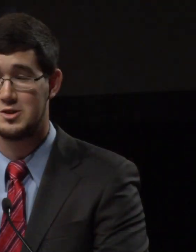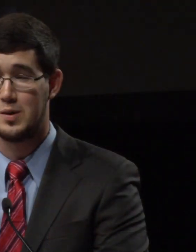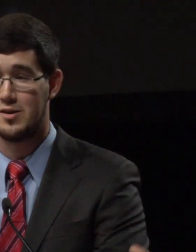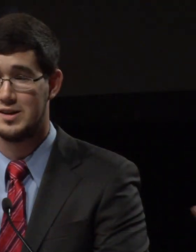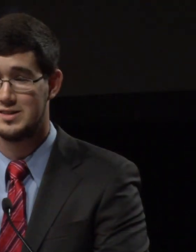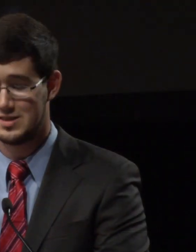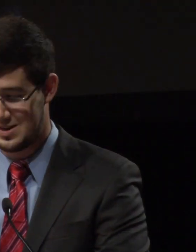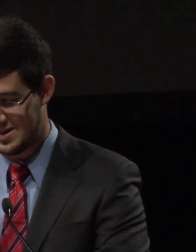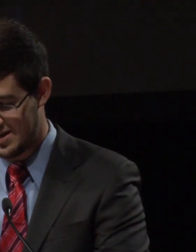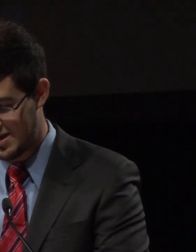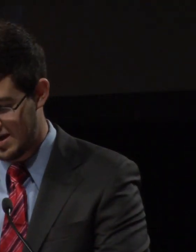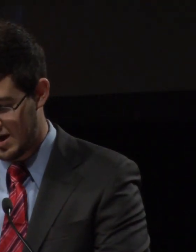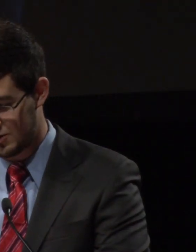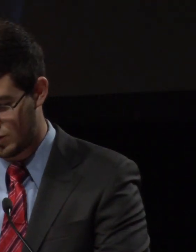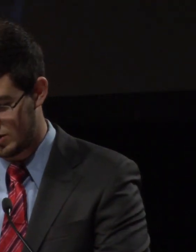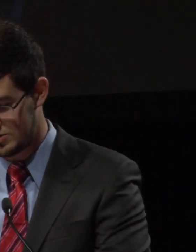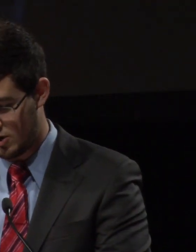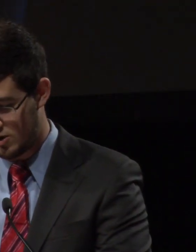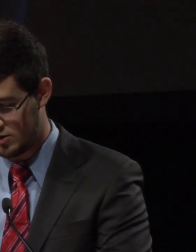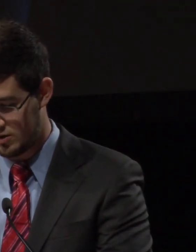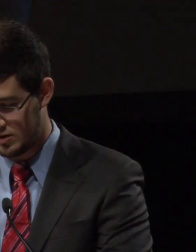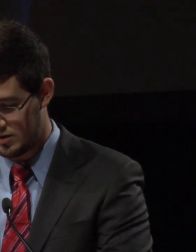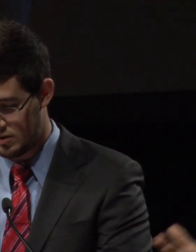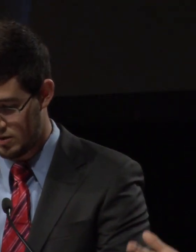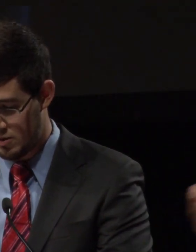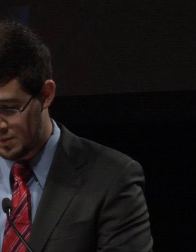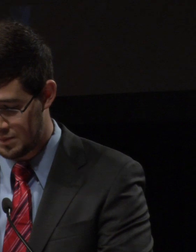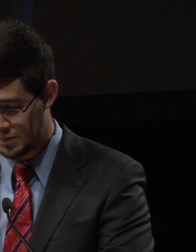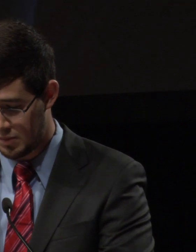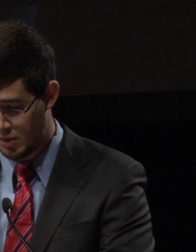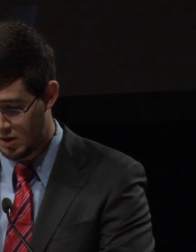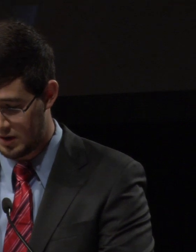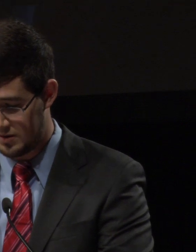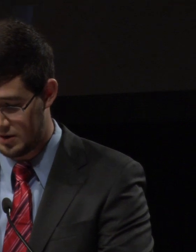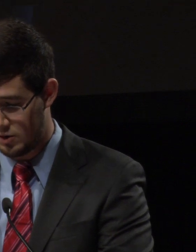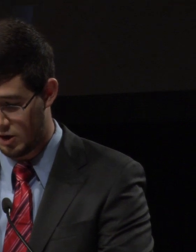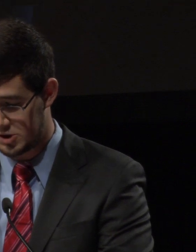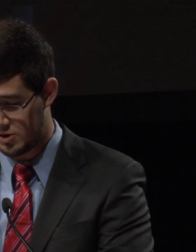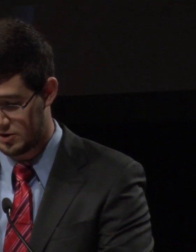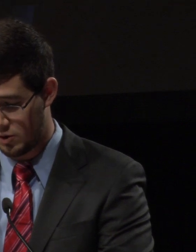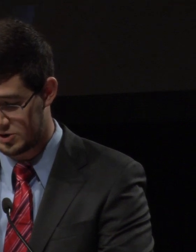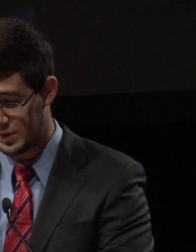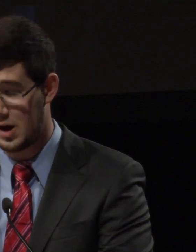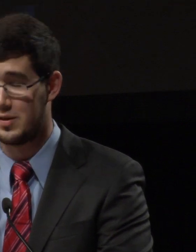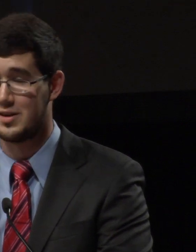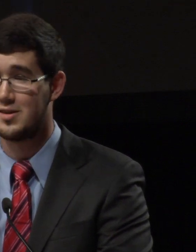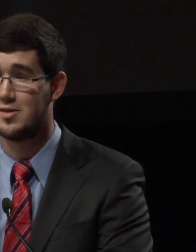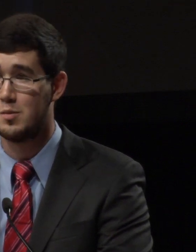EXPERIENCE AS WELL AS ALL CONTINUE OUR JOURNEY TOWARD BECOMING THE